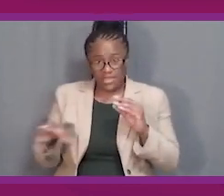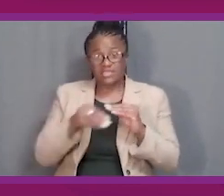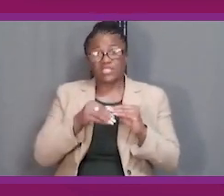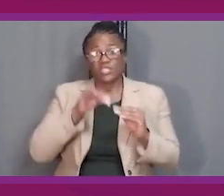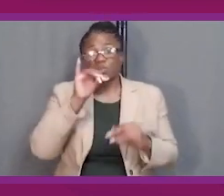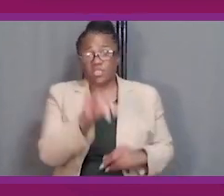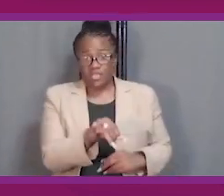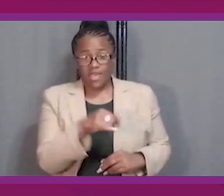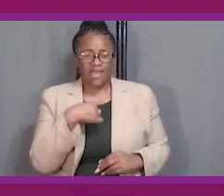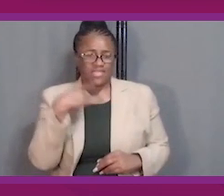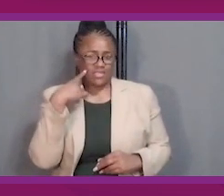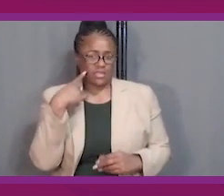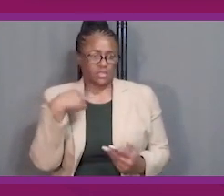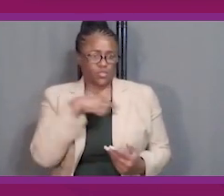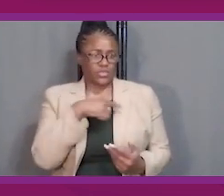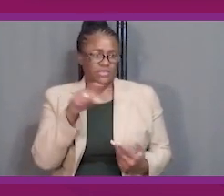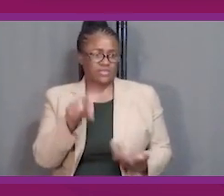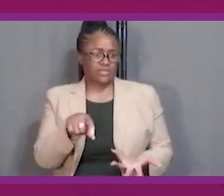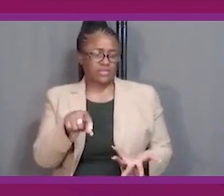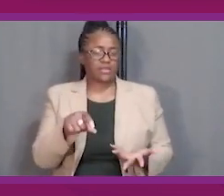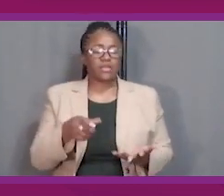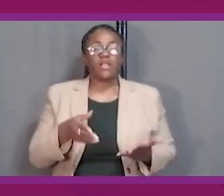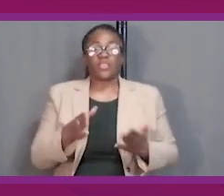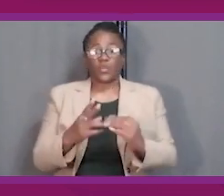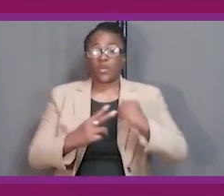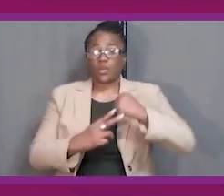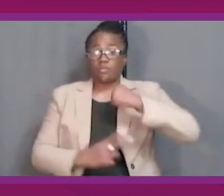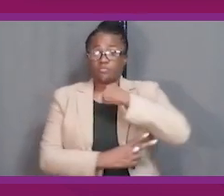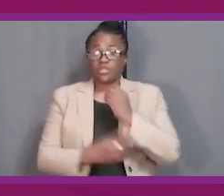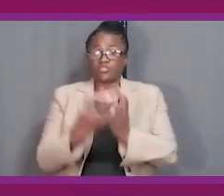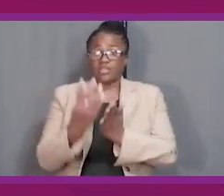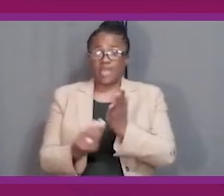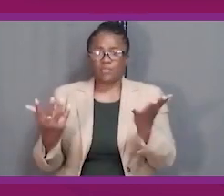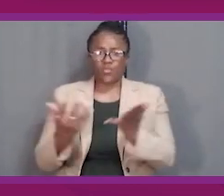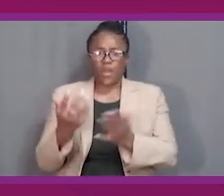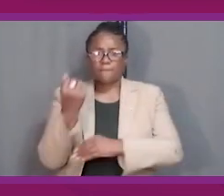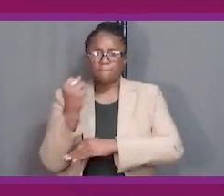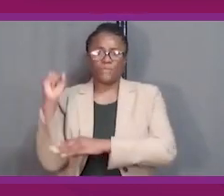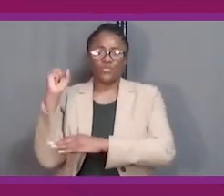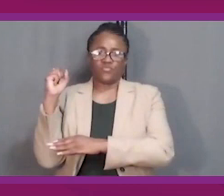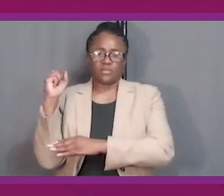movements, to organize, to build movements that can apply pressure to governments to